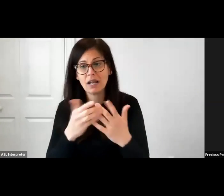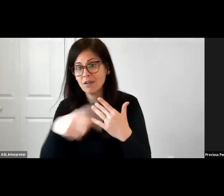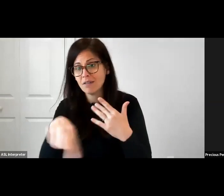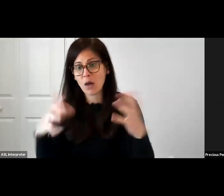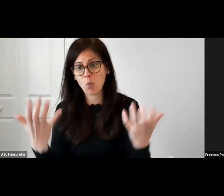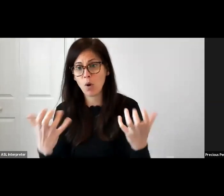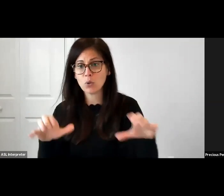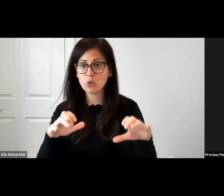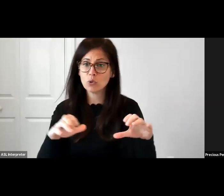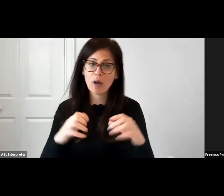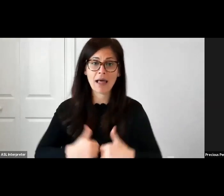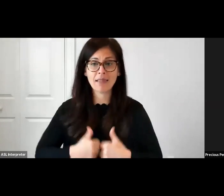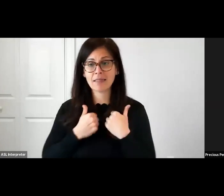and live a full, productive life.